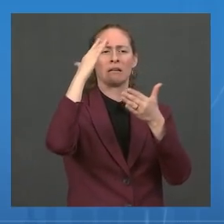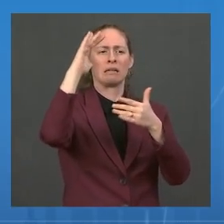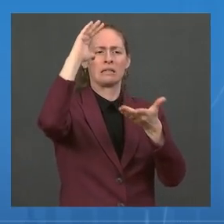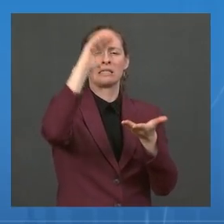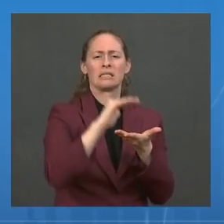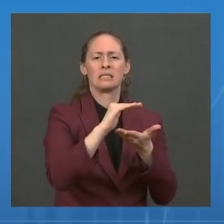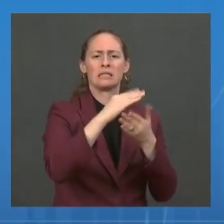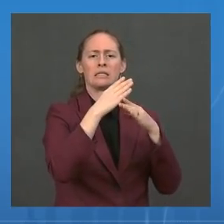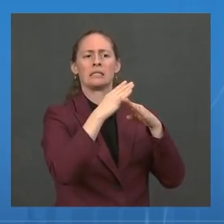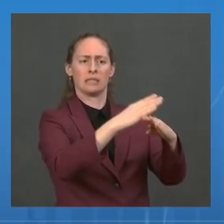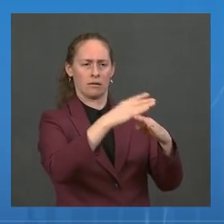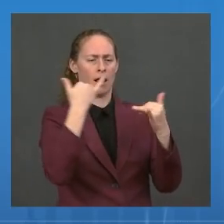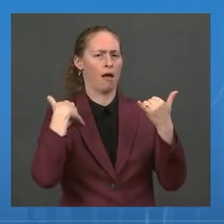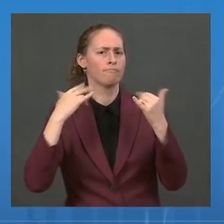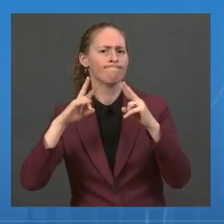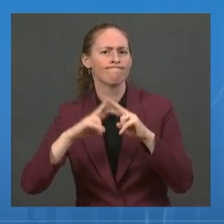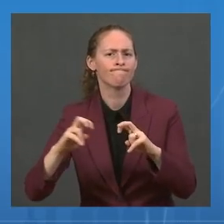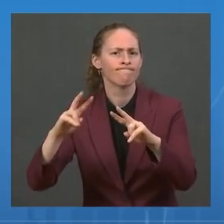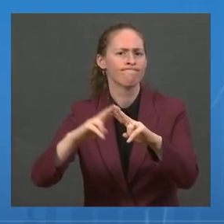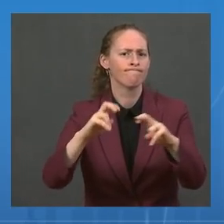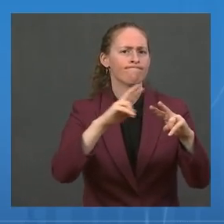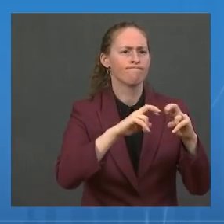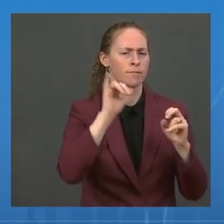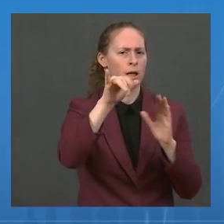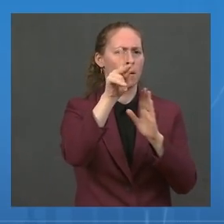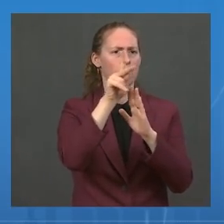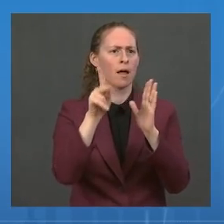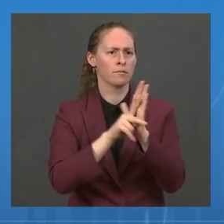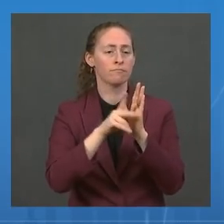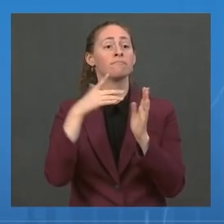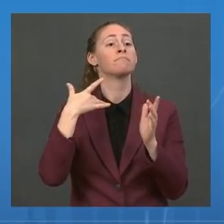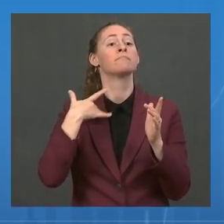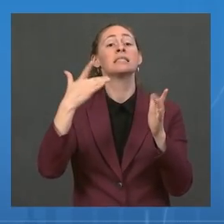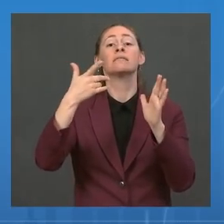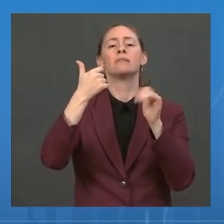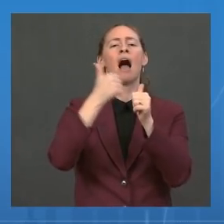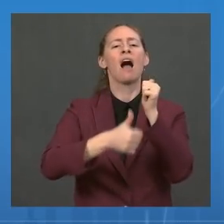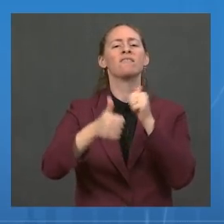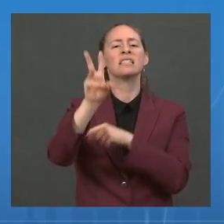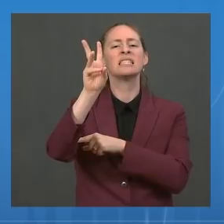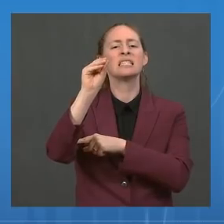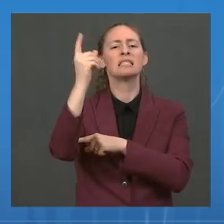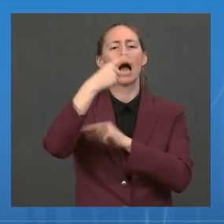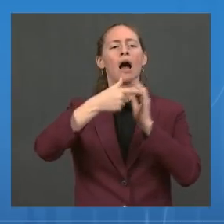As a public health order, we do so every 60 days. And we will continue to reevaluate that. And in the meantime,